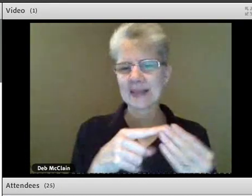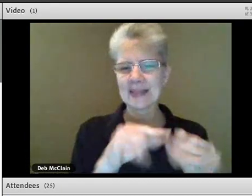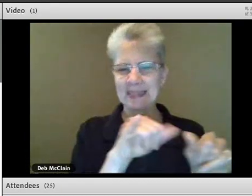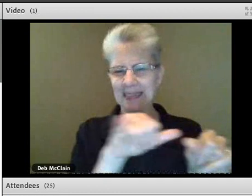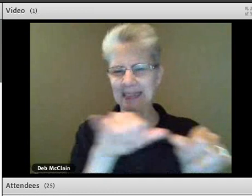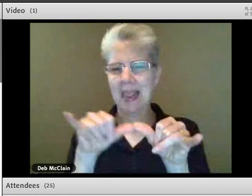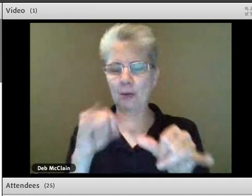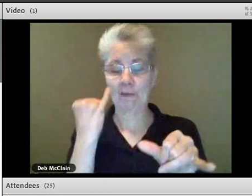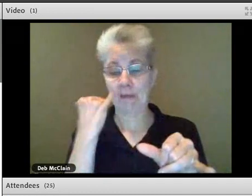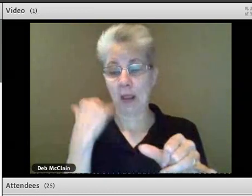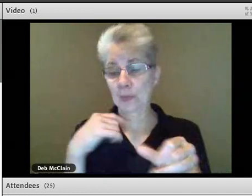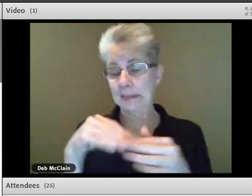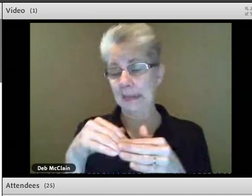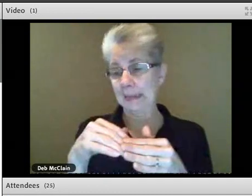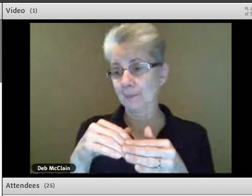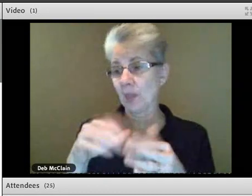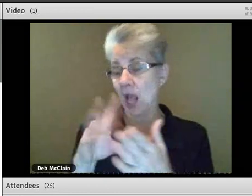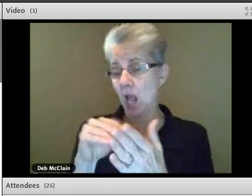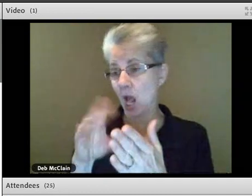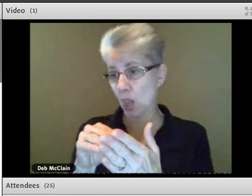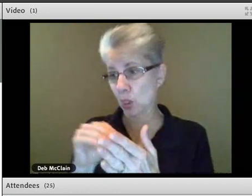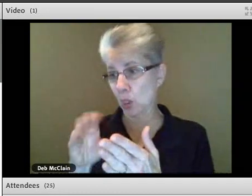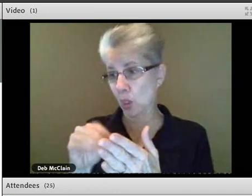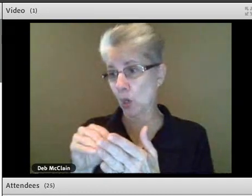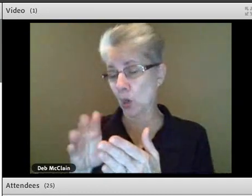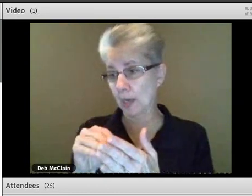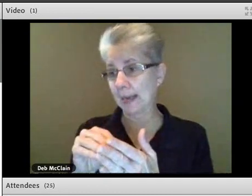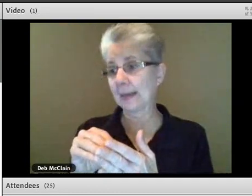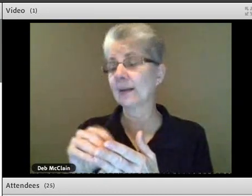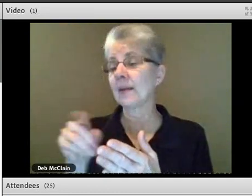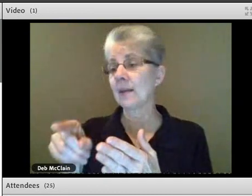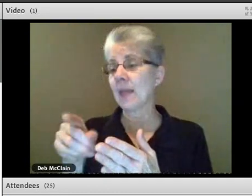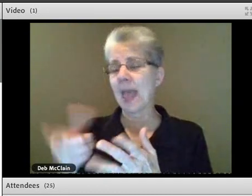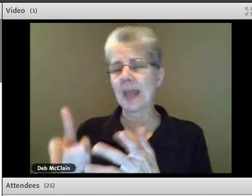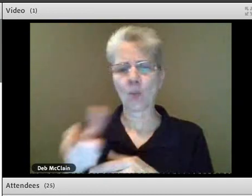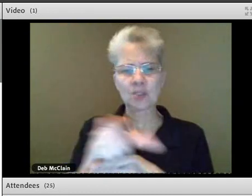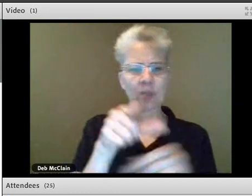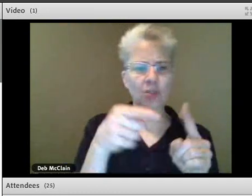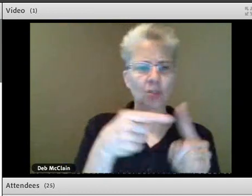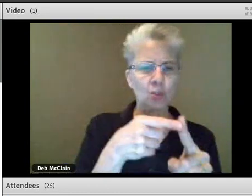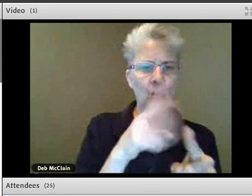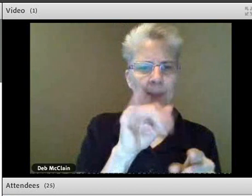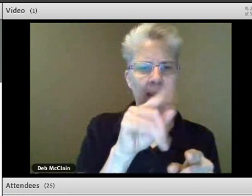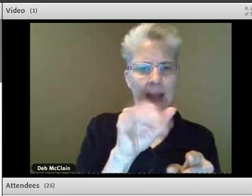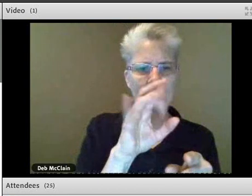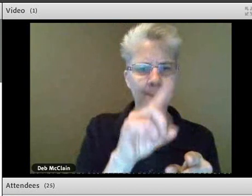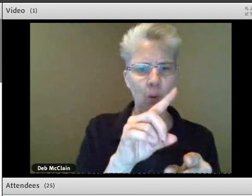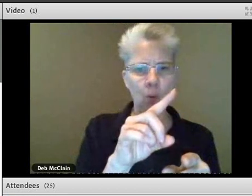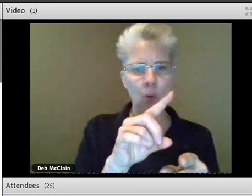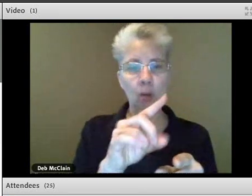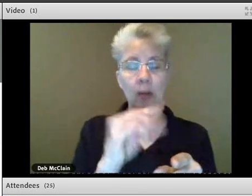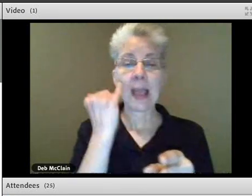so if I was in a learning management system called Canvas, and I wanted to move to Blackboard, if it was SCORM compliant,